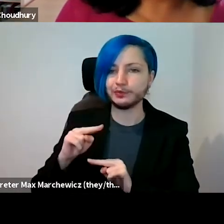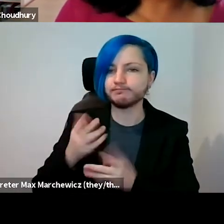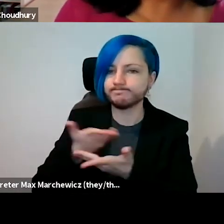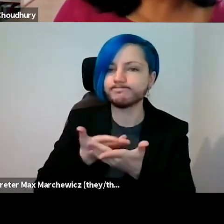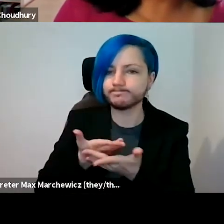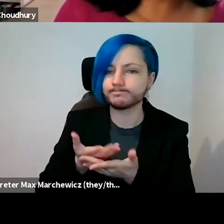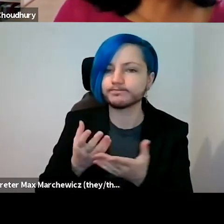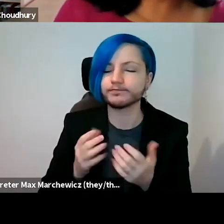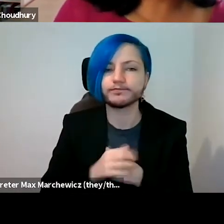and she says, here it is,